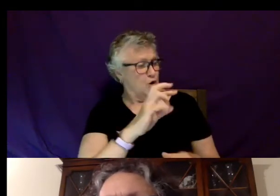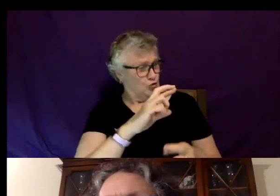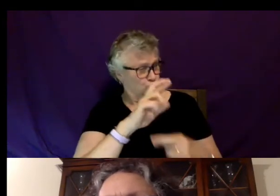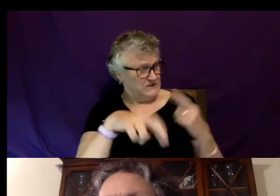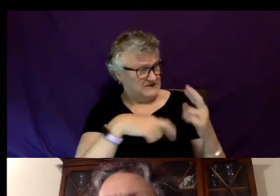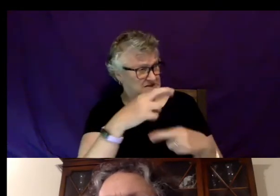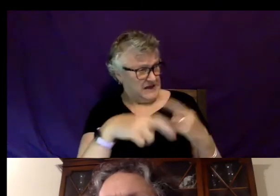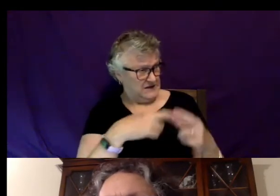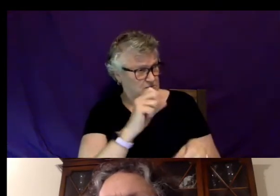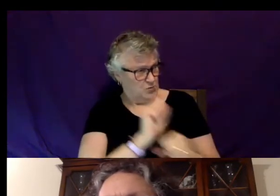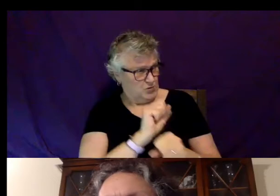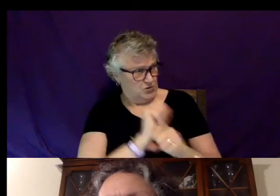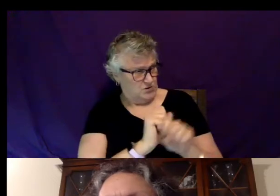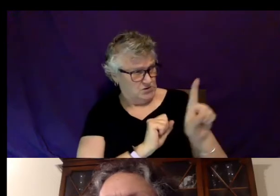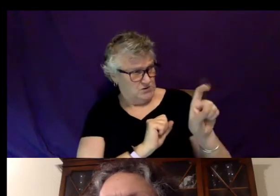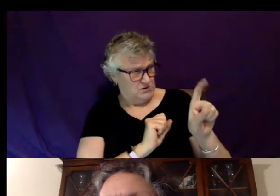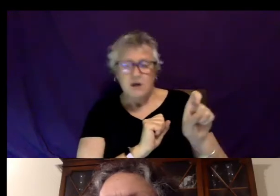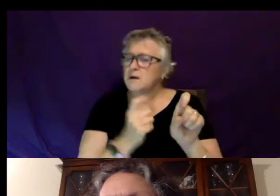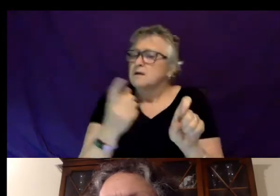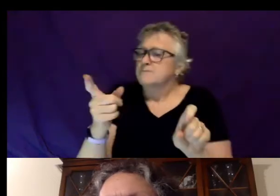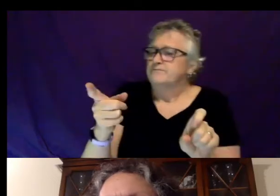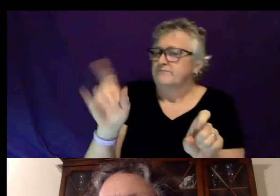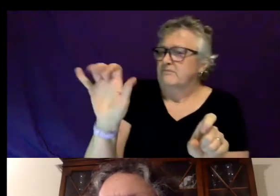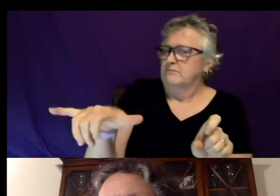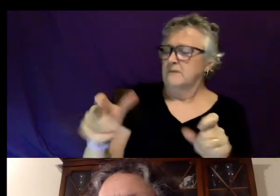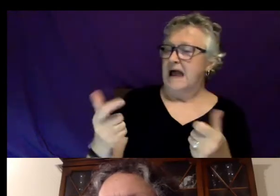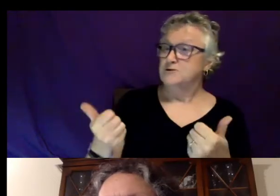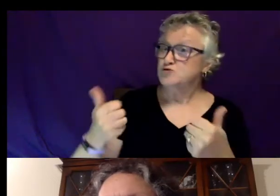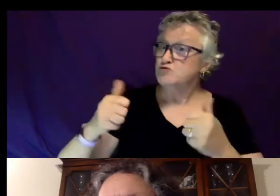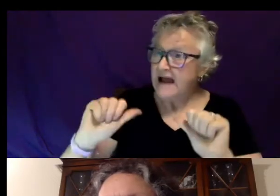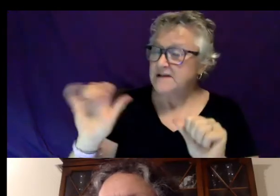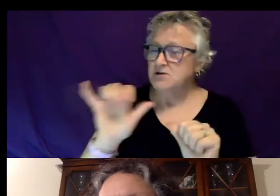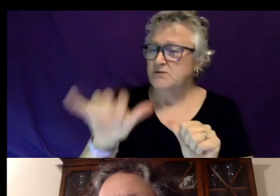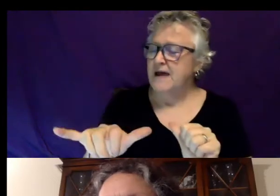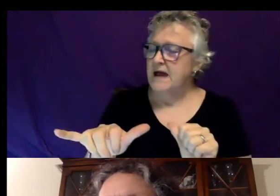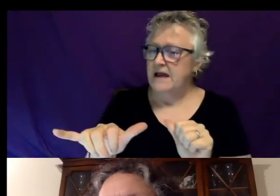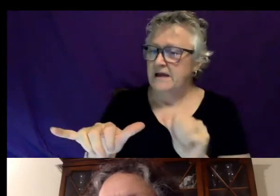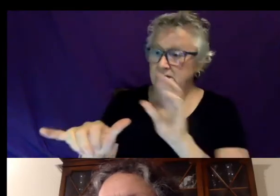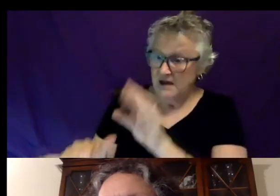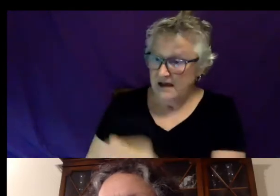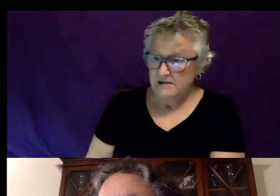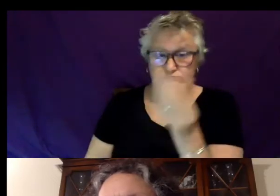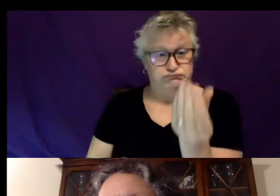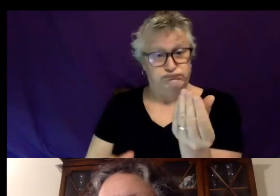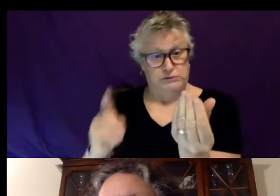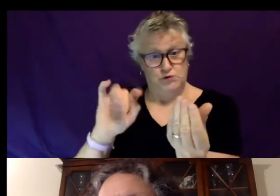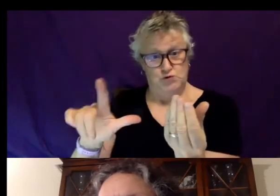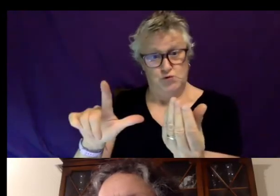tools, things that were made for specific purpose. And once they broke, somebody determined that they